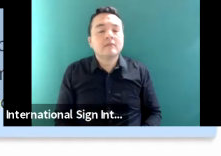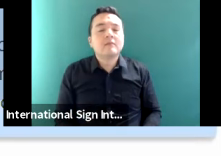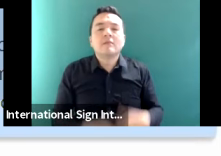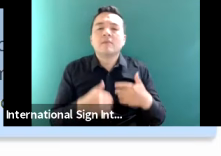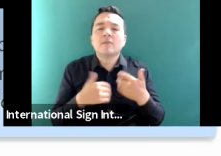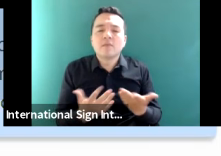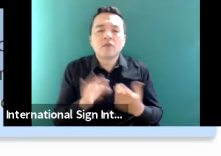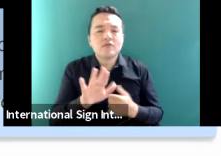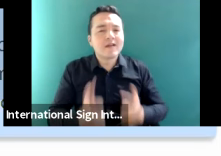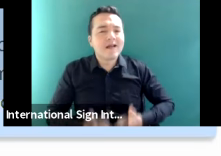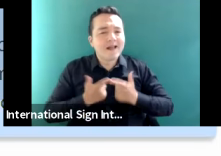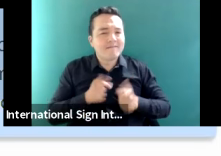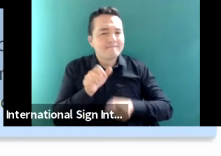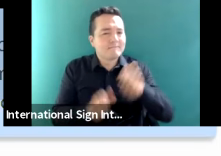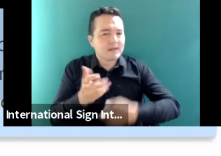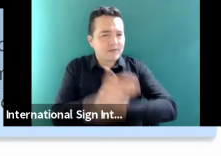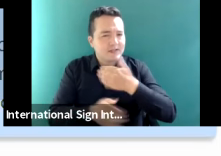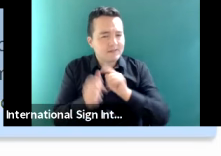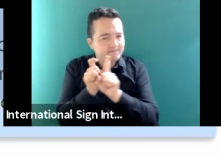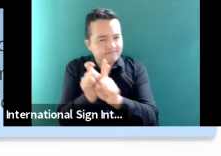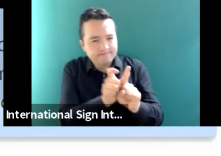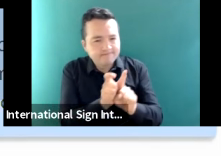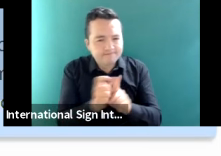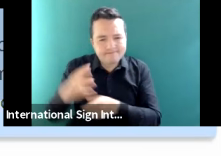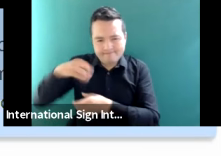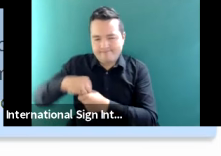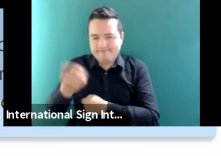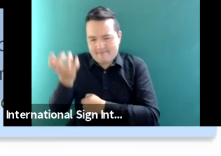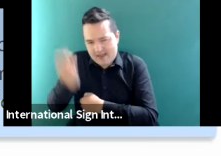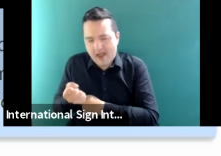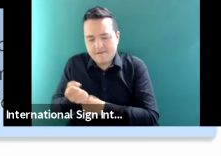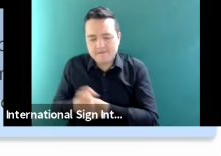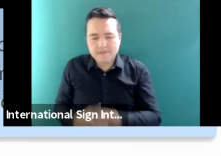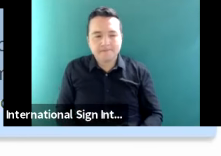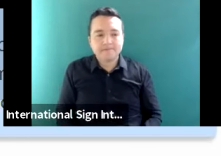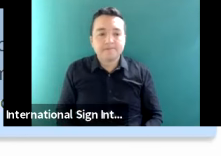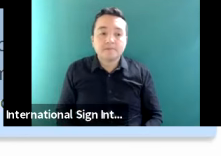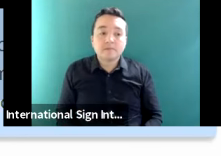Part of it, one of the focuses is the domain of digital accessibility and the Ministry of transportation and medications is leading on this as well as the consultation of Mada Center.